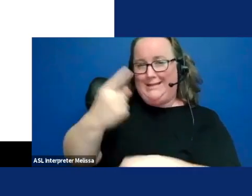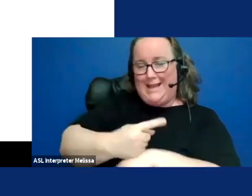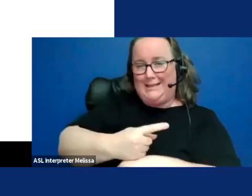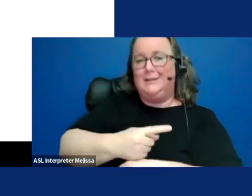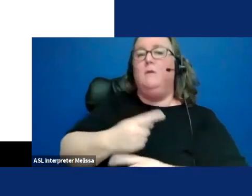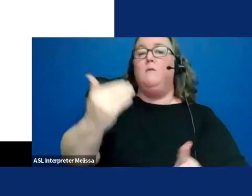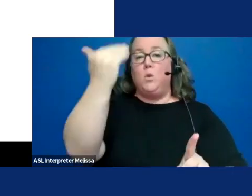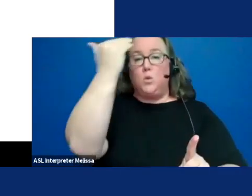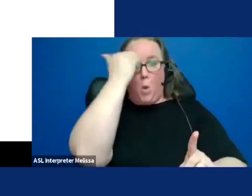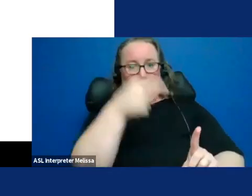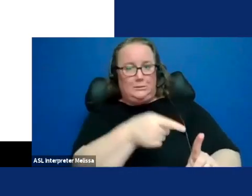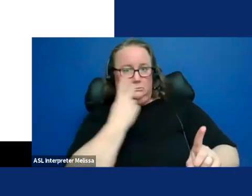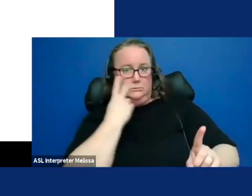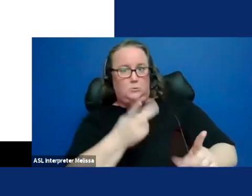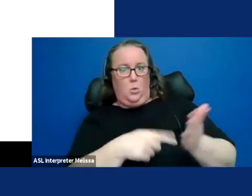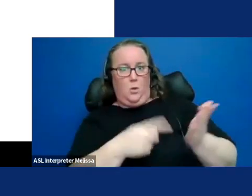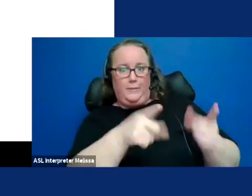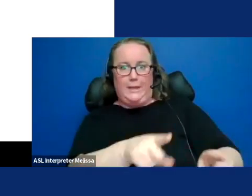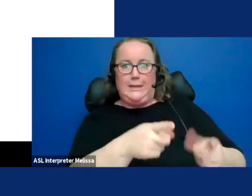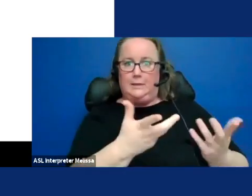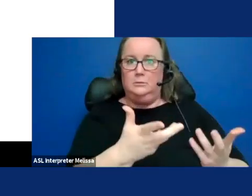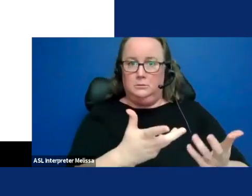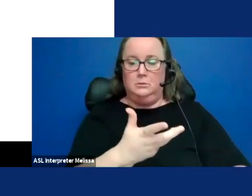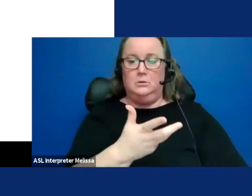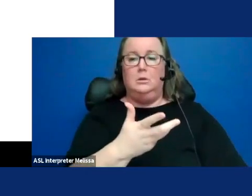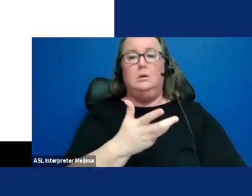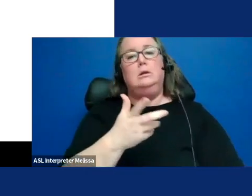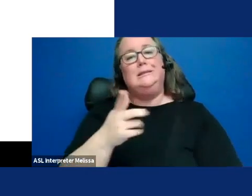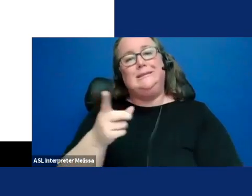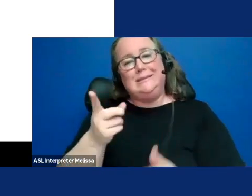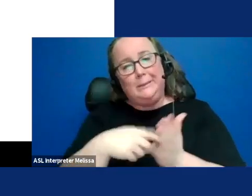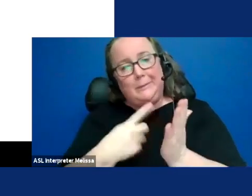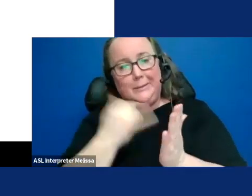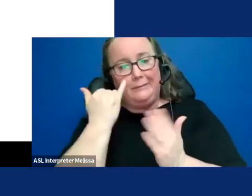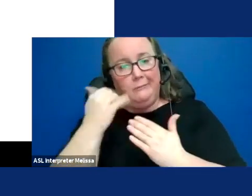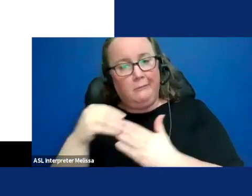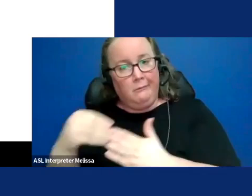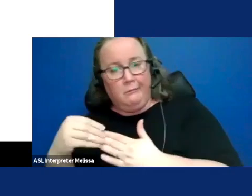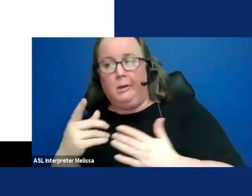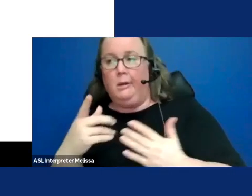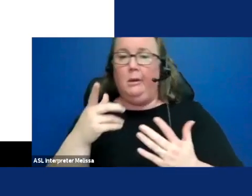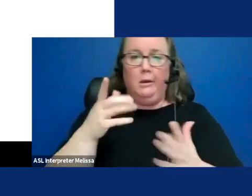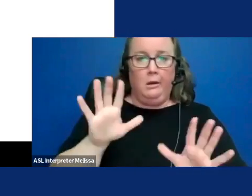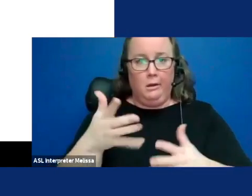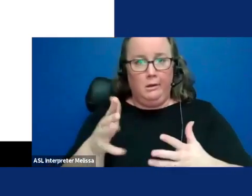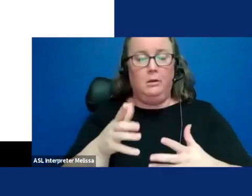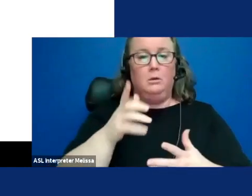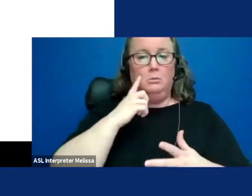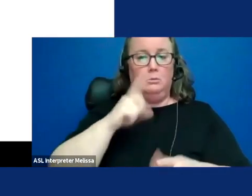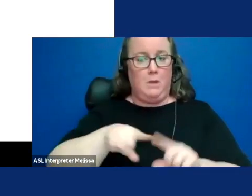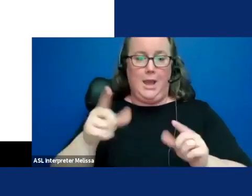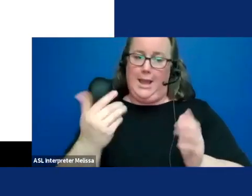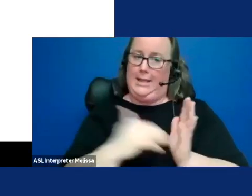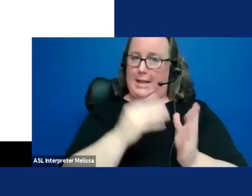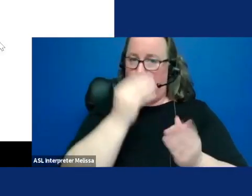but sometimes there's a bit of a grace period if you can show good cause. And there's more information available here at this link